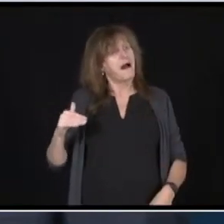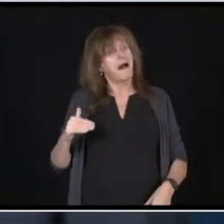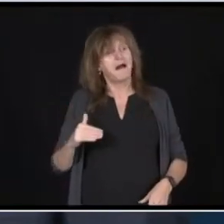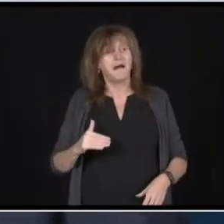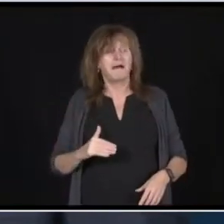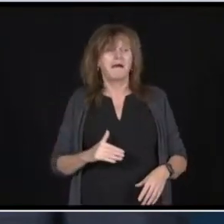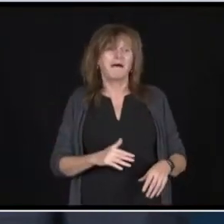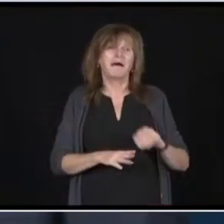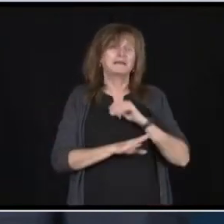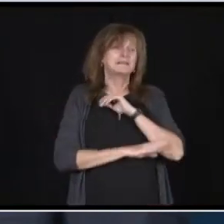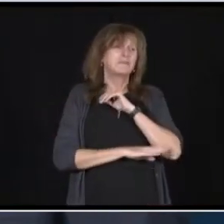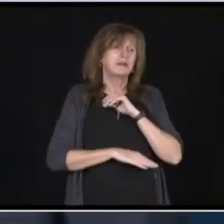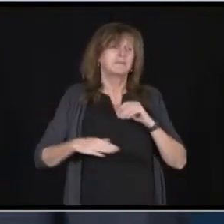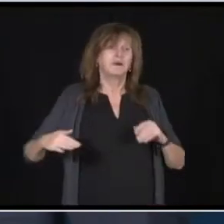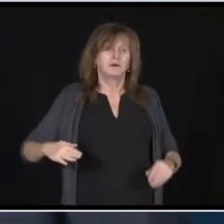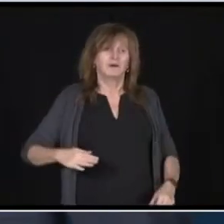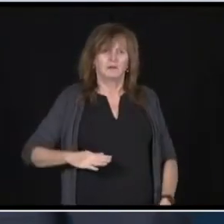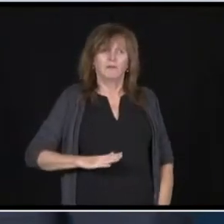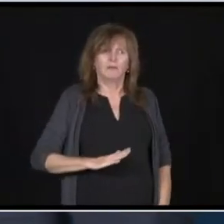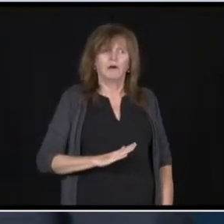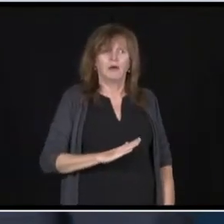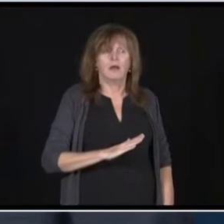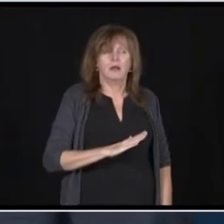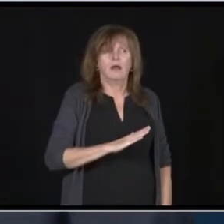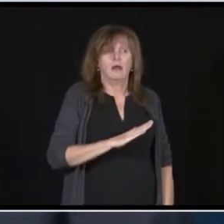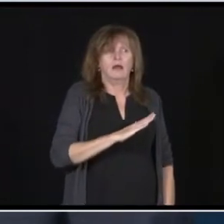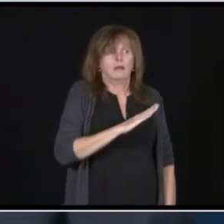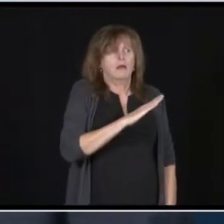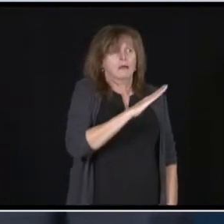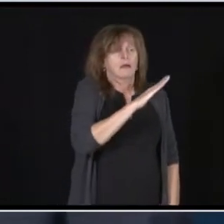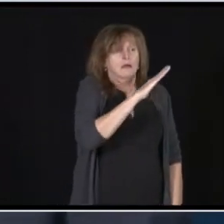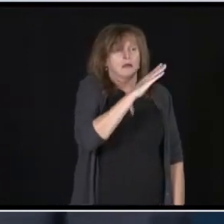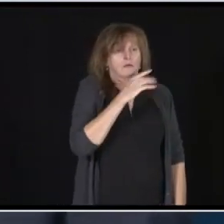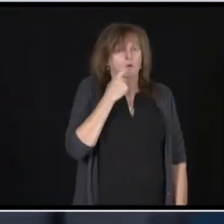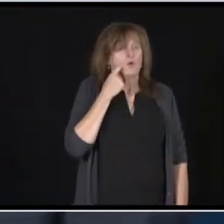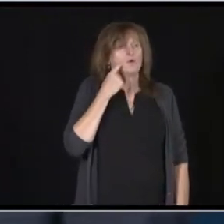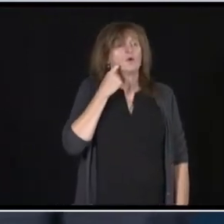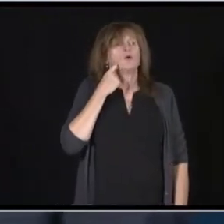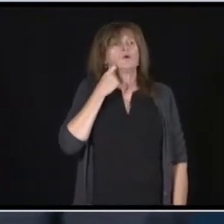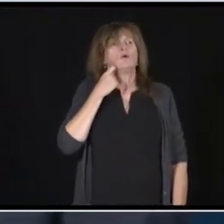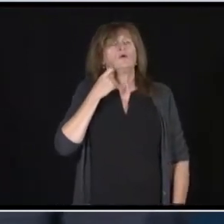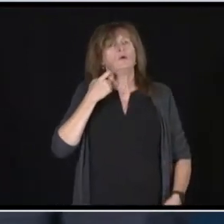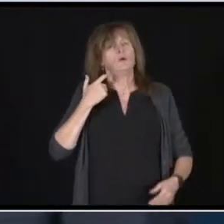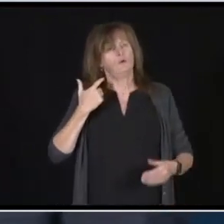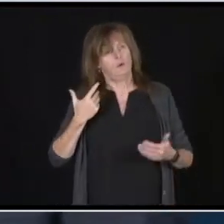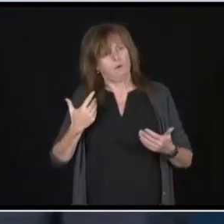Thank you. I think it is fair to say that some people let